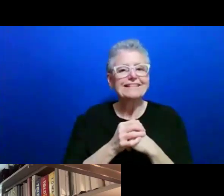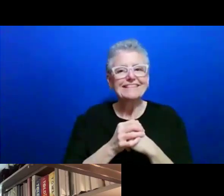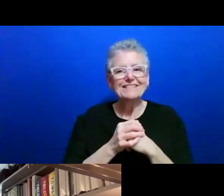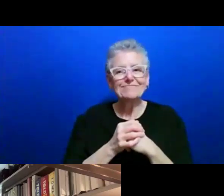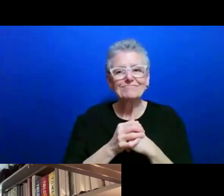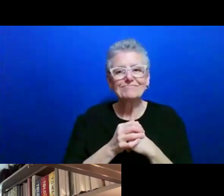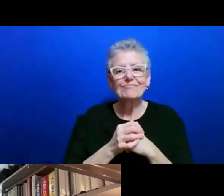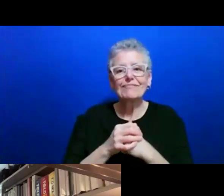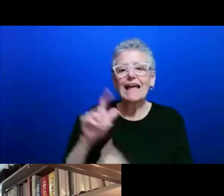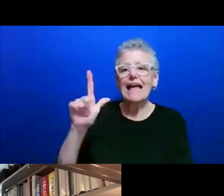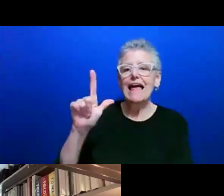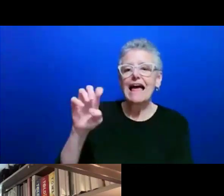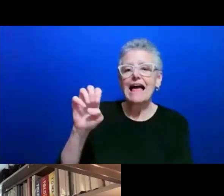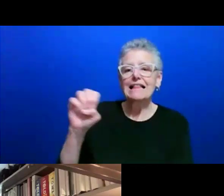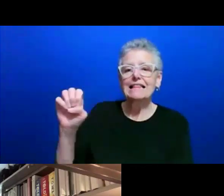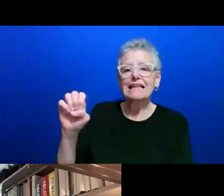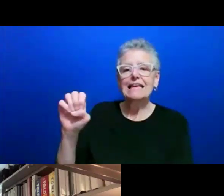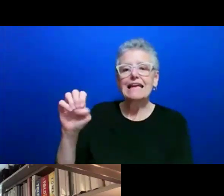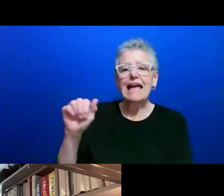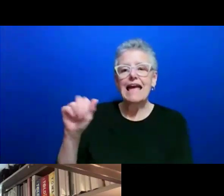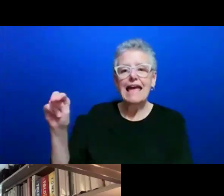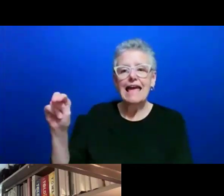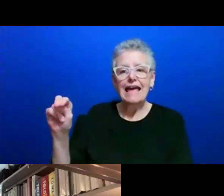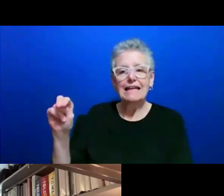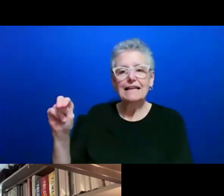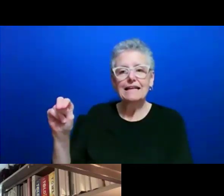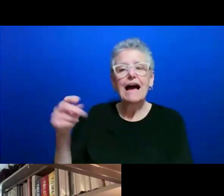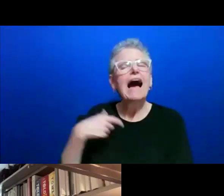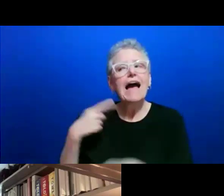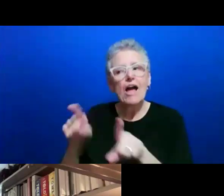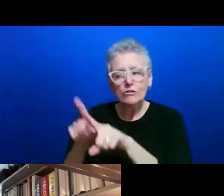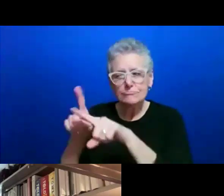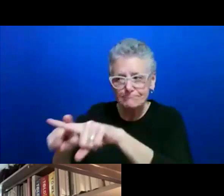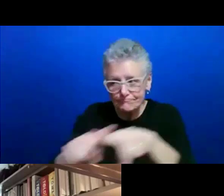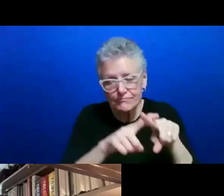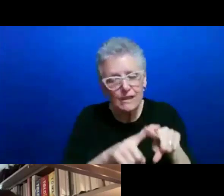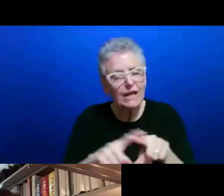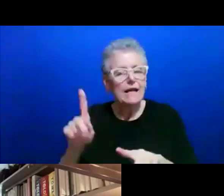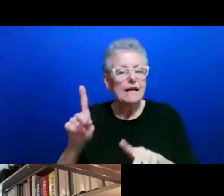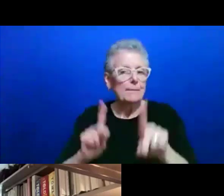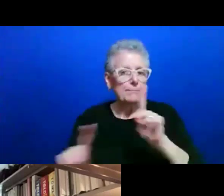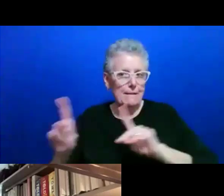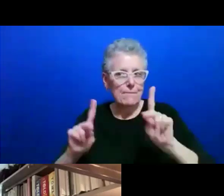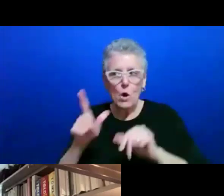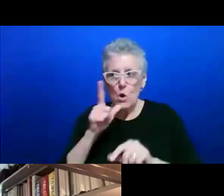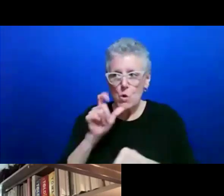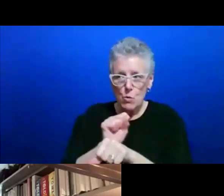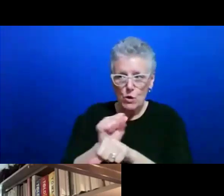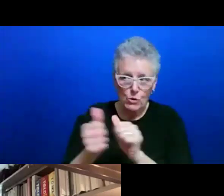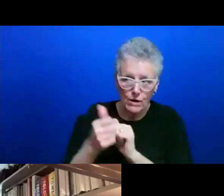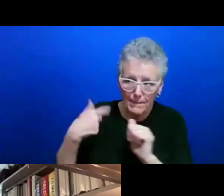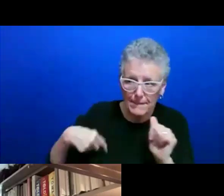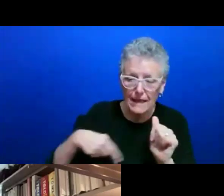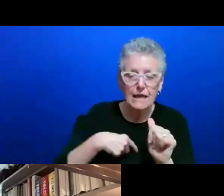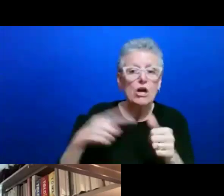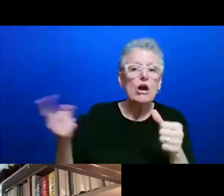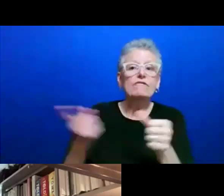LEEANN HANSE >> This is Leeann. I also rely a lot on the different people that we have. So like a lot of the time it'll be an early on family